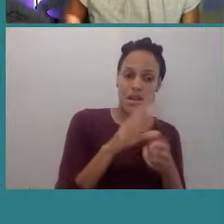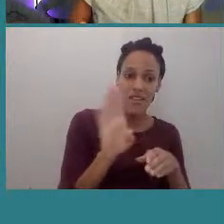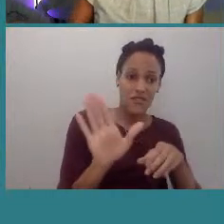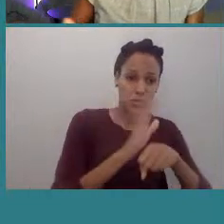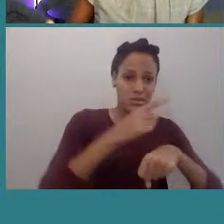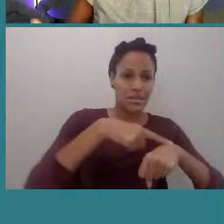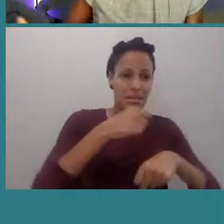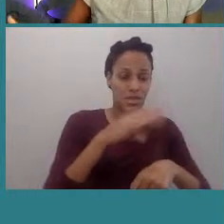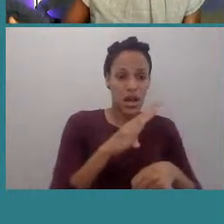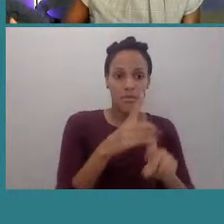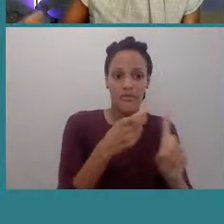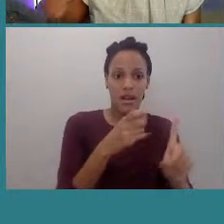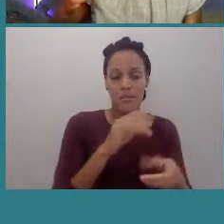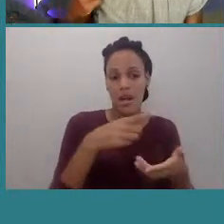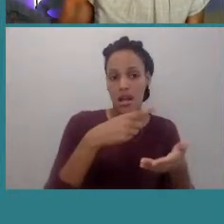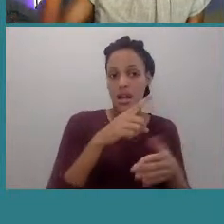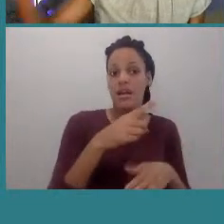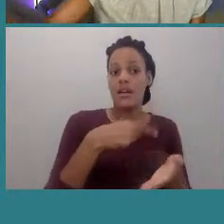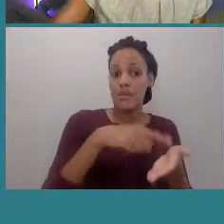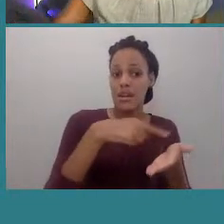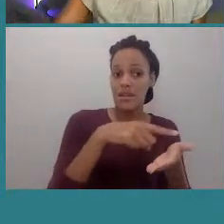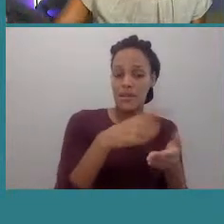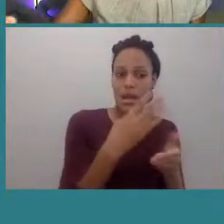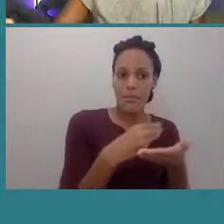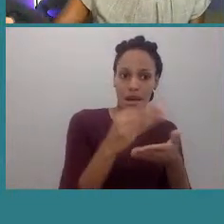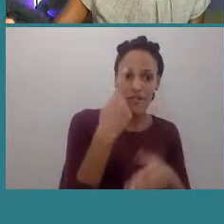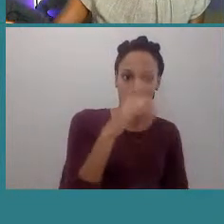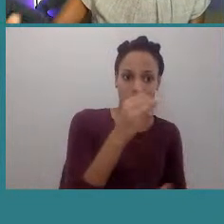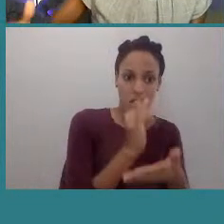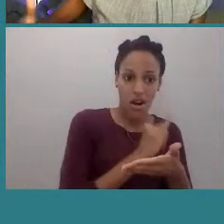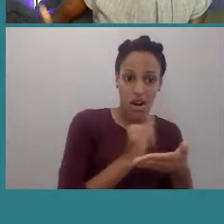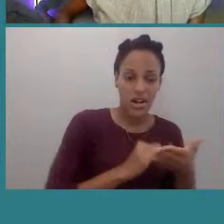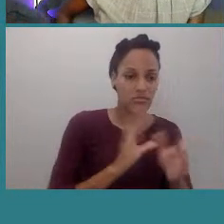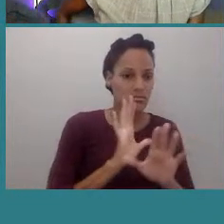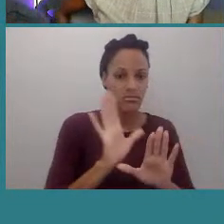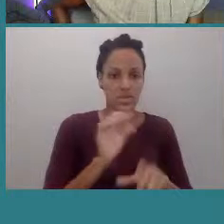A lot of times as creative as we just want to get our stuff out there. We are spending